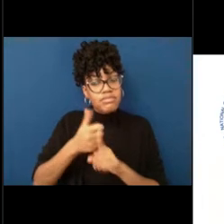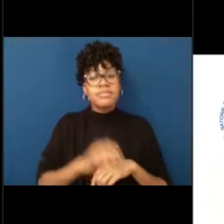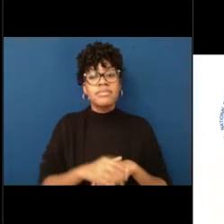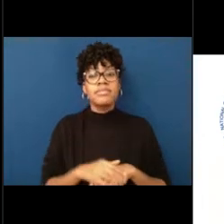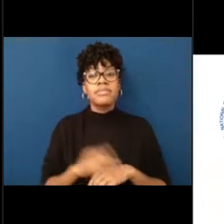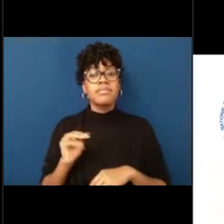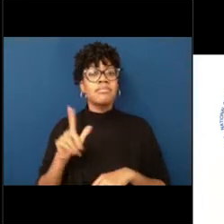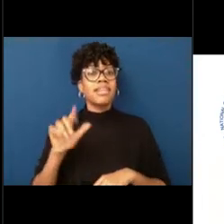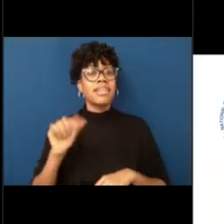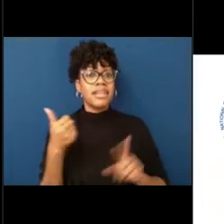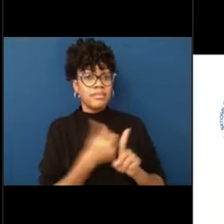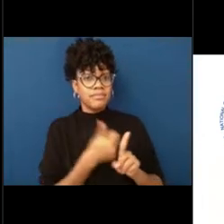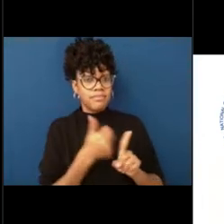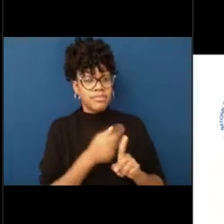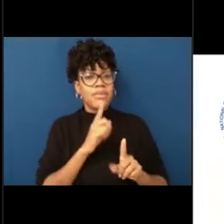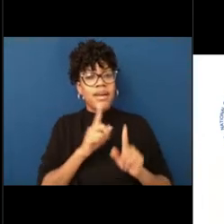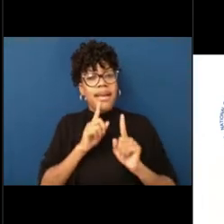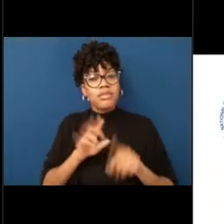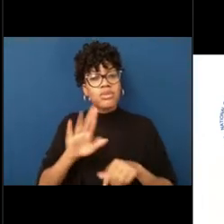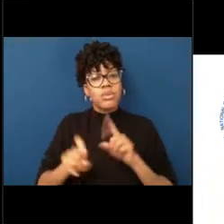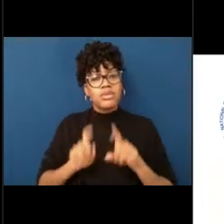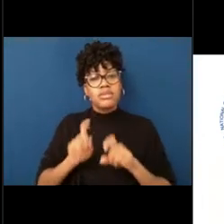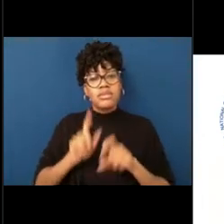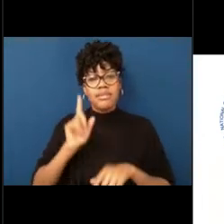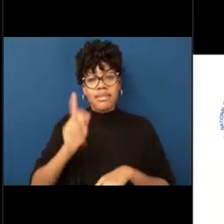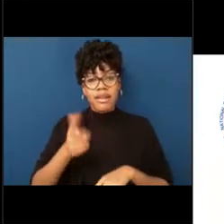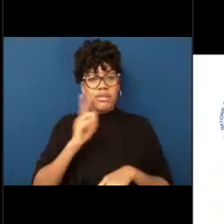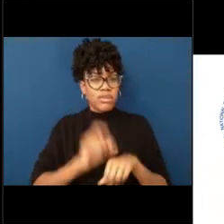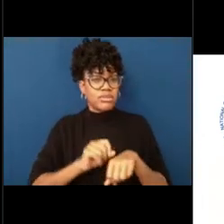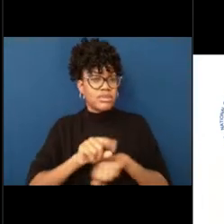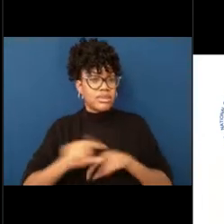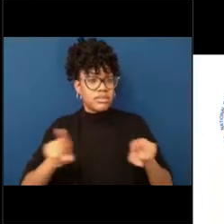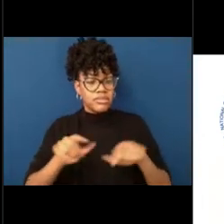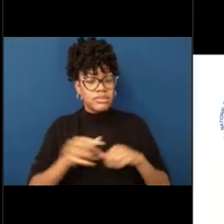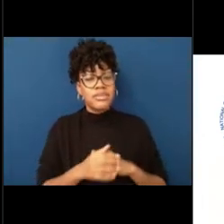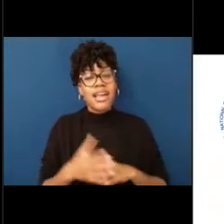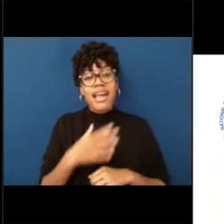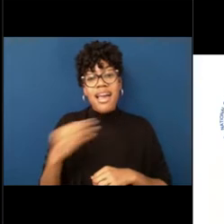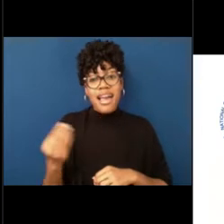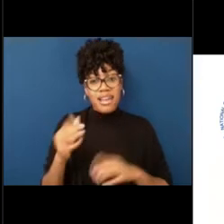and we will post the answers along with the recording of today's webinar on our website.